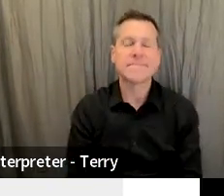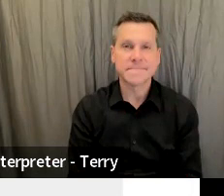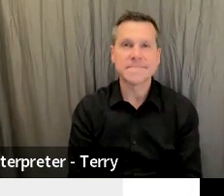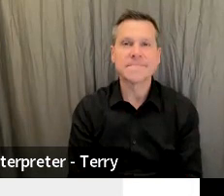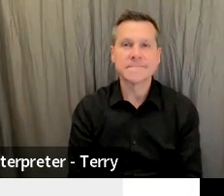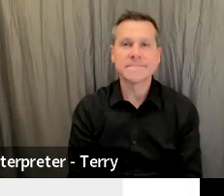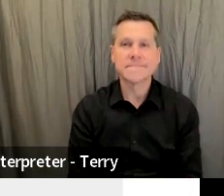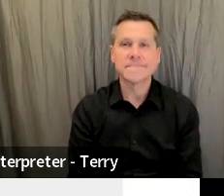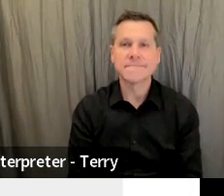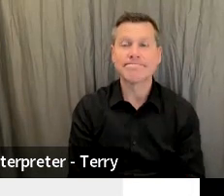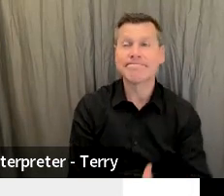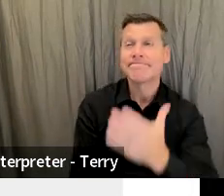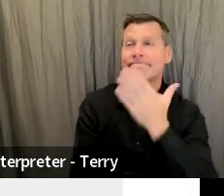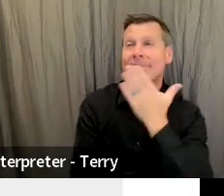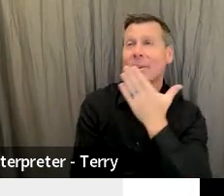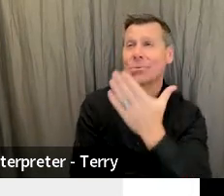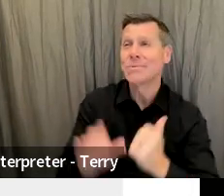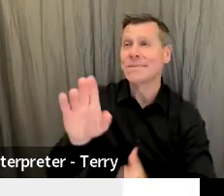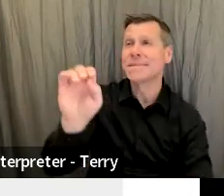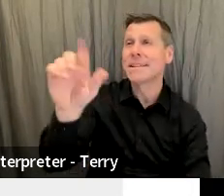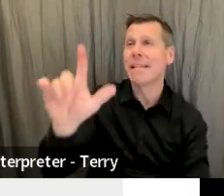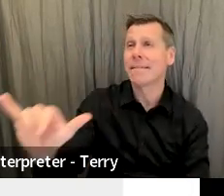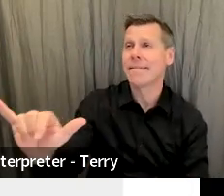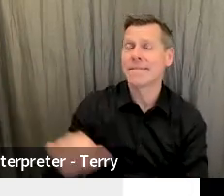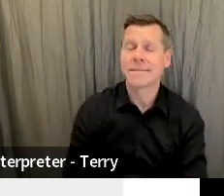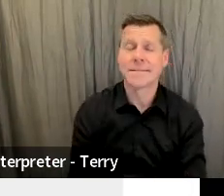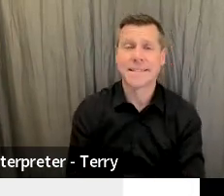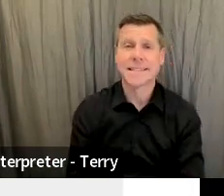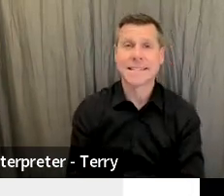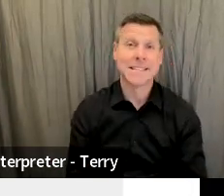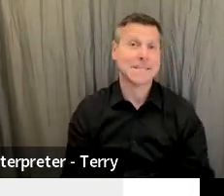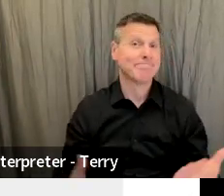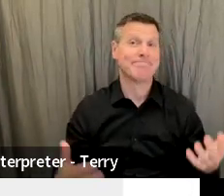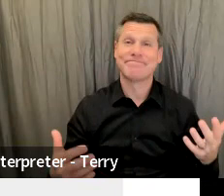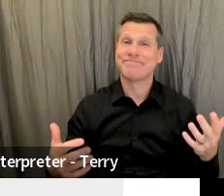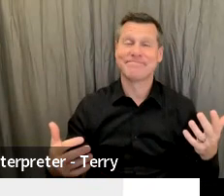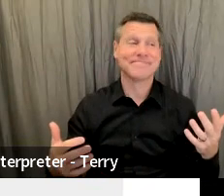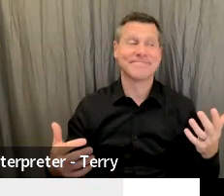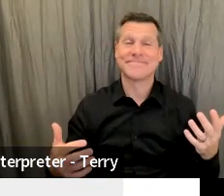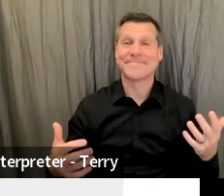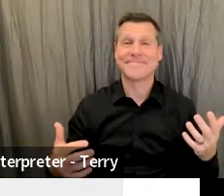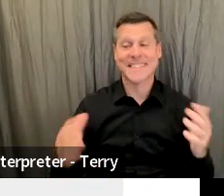Thank you, Sally. Yeah, it's like everything else when you're teaching, you kind of have to recreate your knowledge, right?